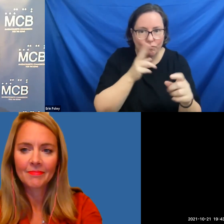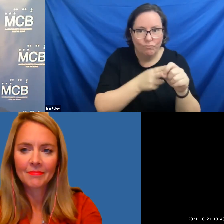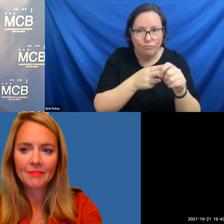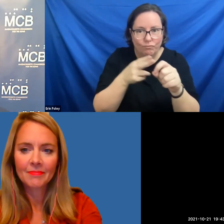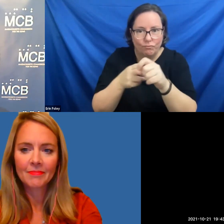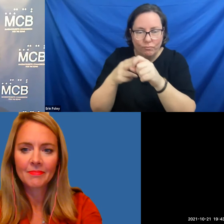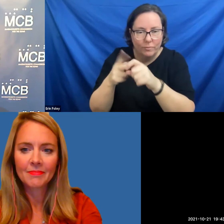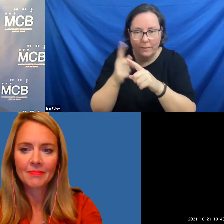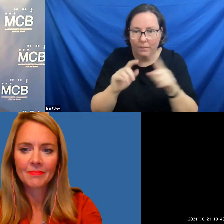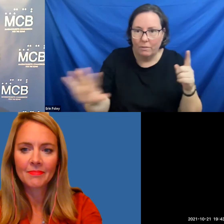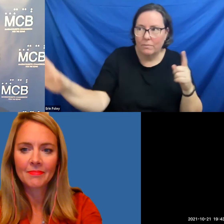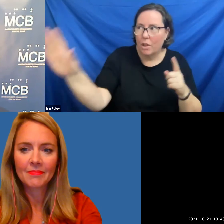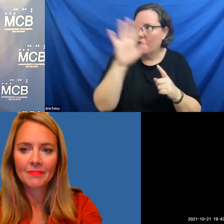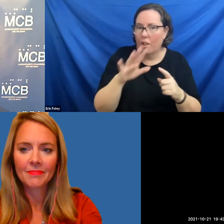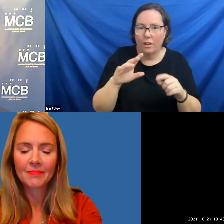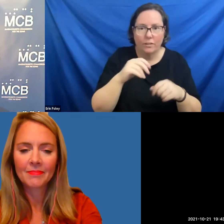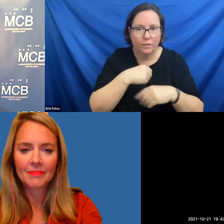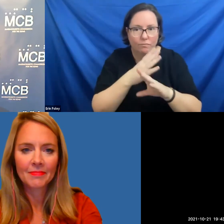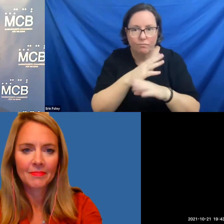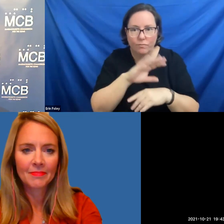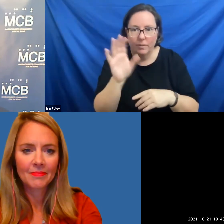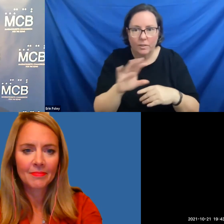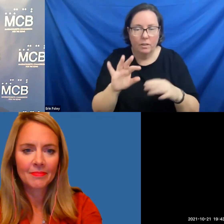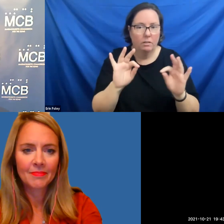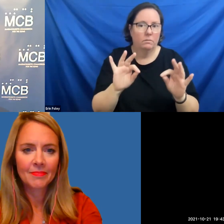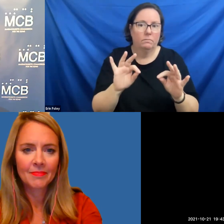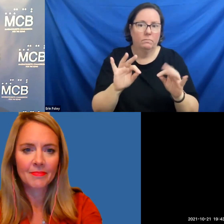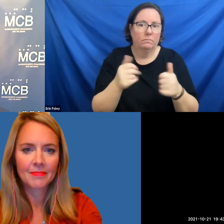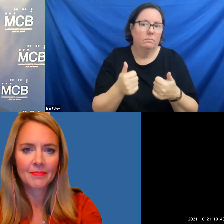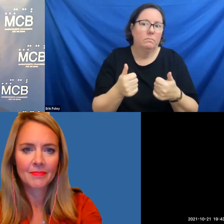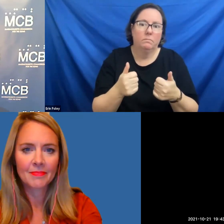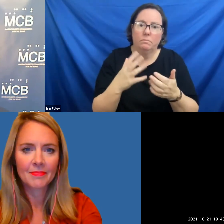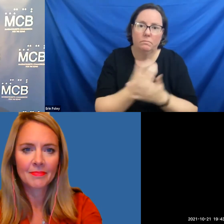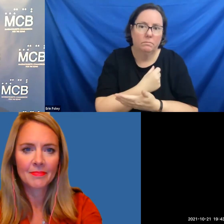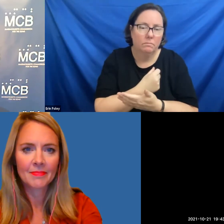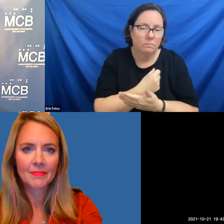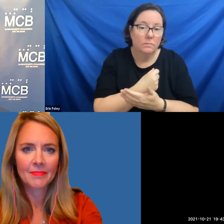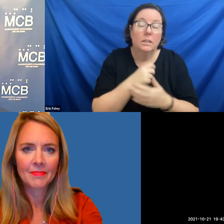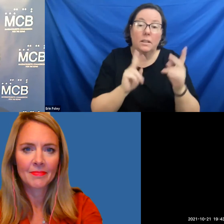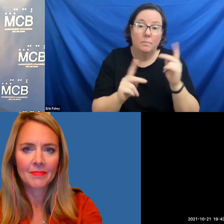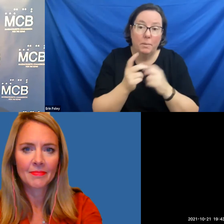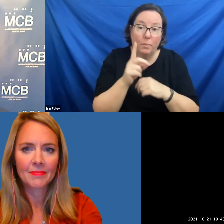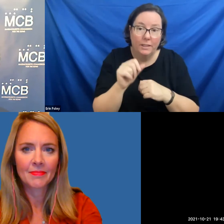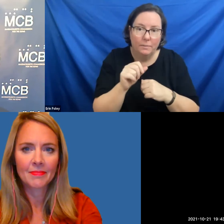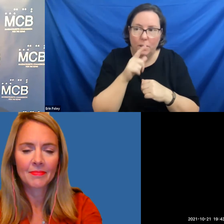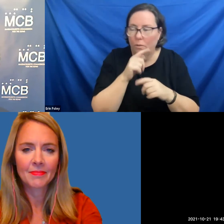So, this is a great opportunity for people with disabilities who normally would have to rely on travel to be able to get somewhere.